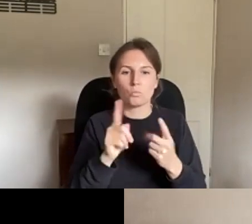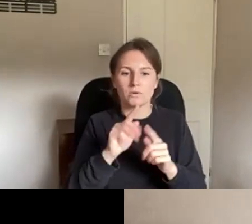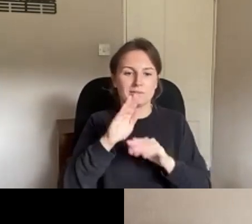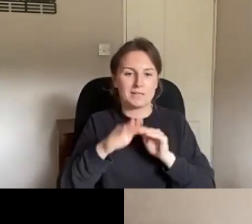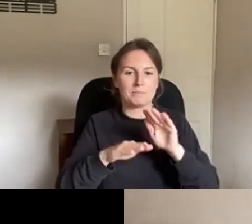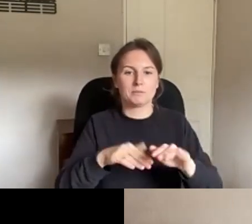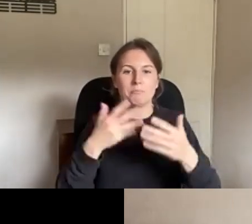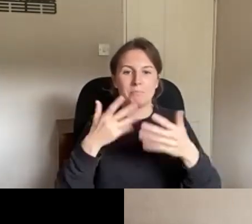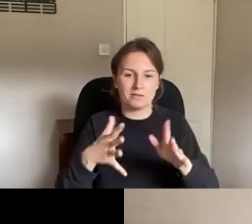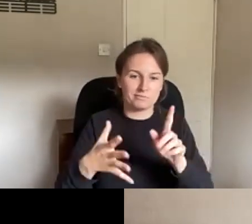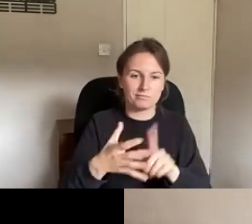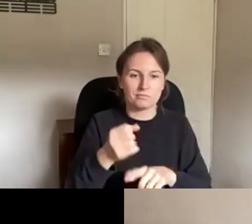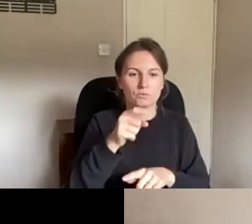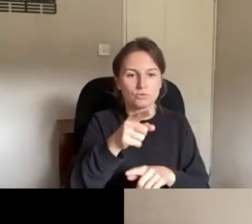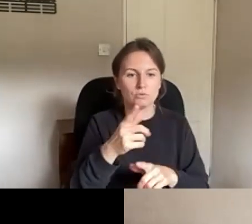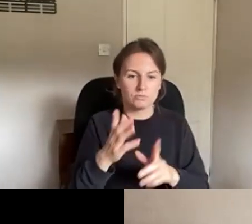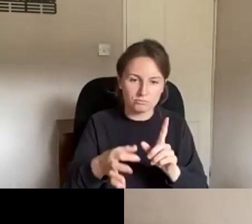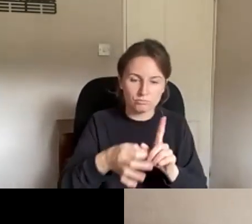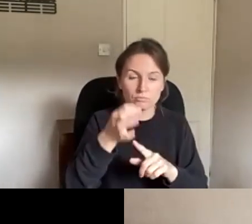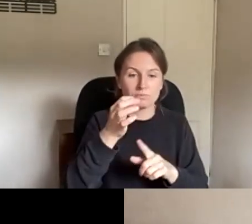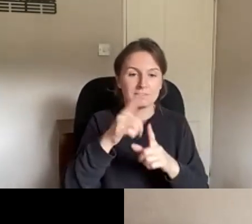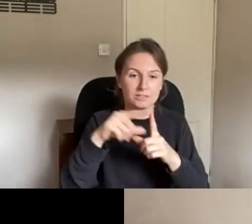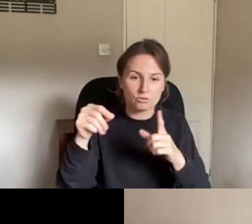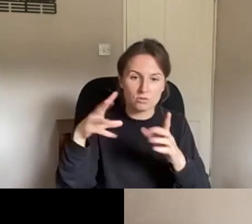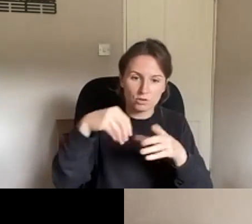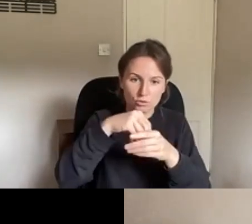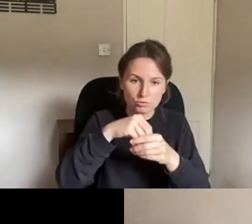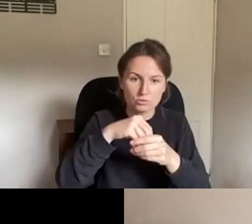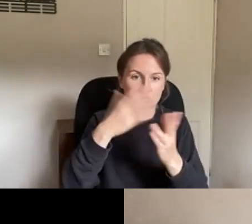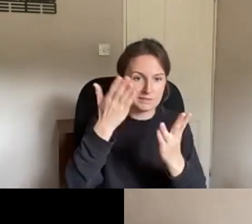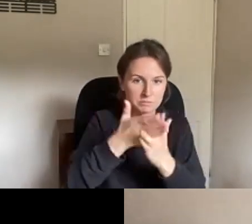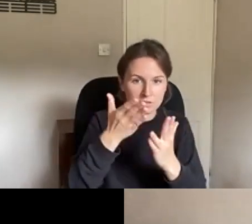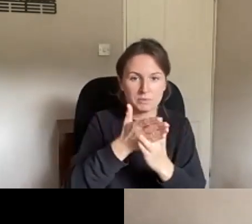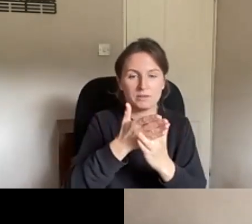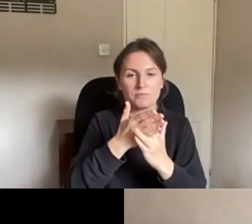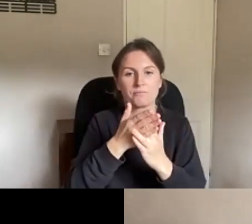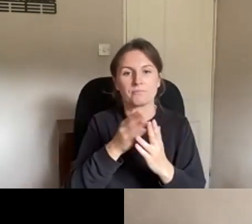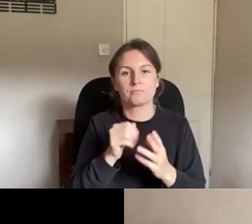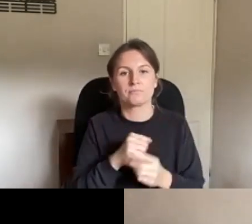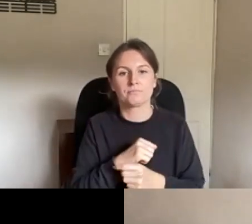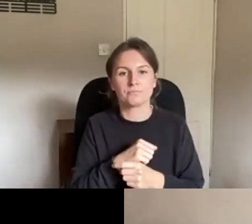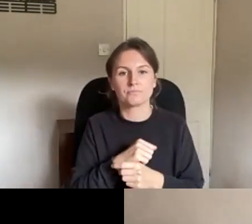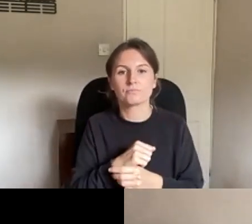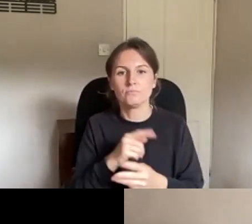We would like to see how your work widened access to creativity and culture.